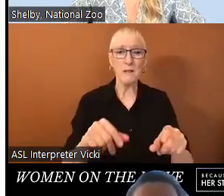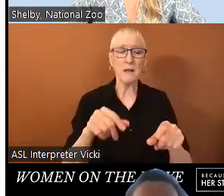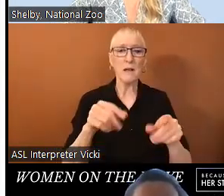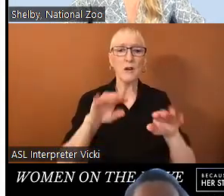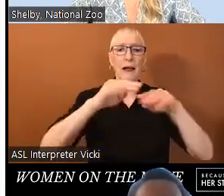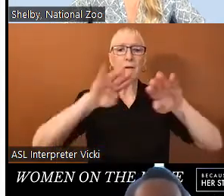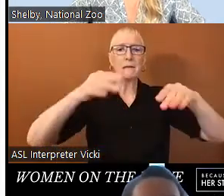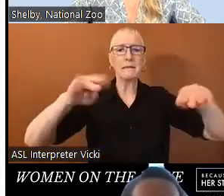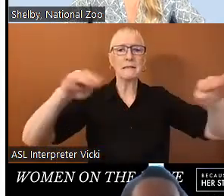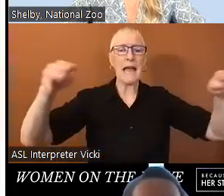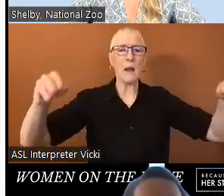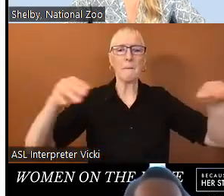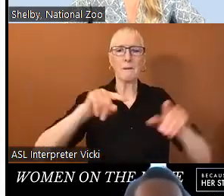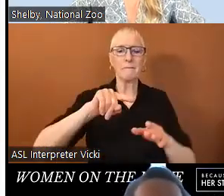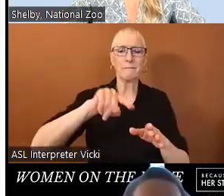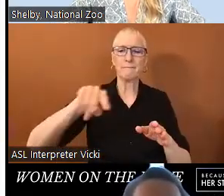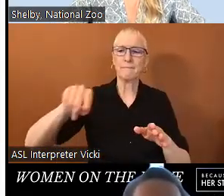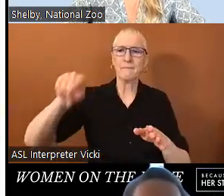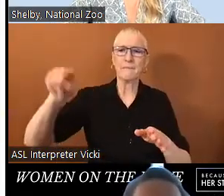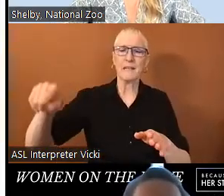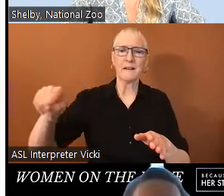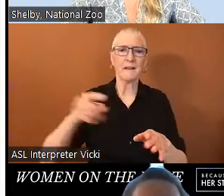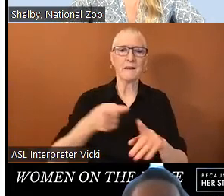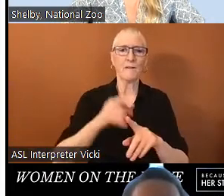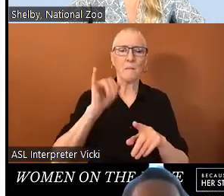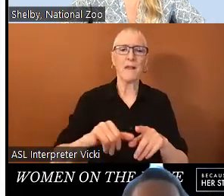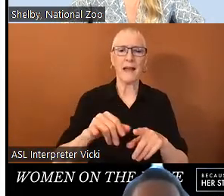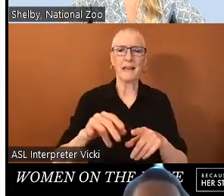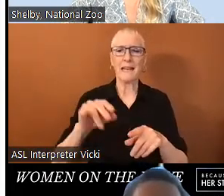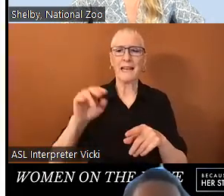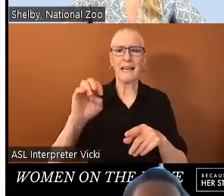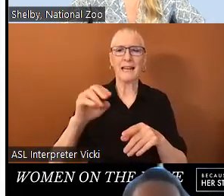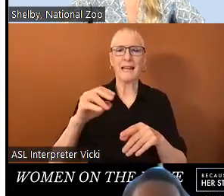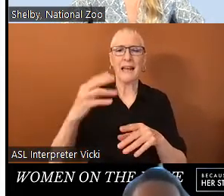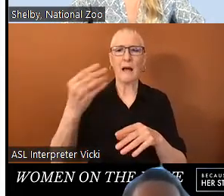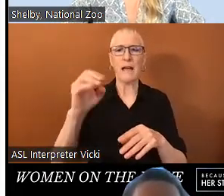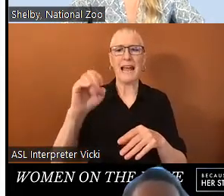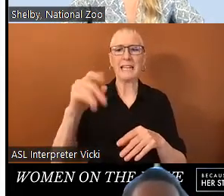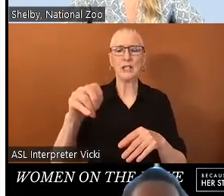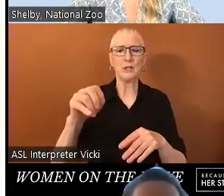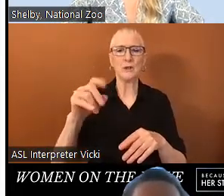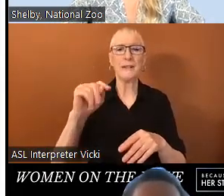notches out of the um, out of that trailing edge. You can see the tips of the of the fluke they can